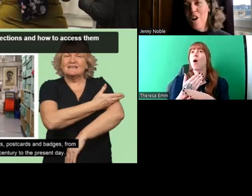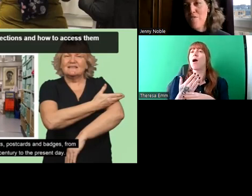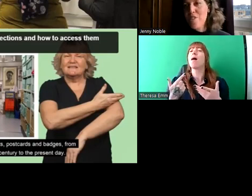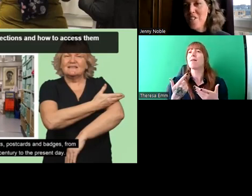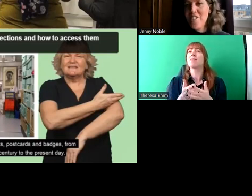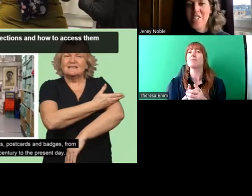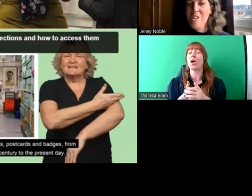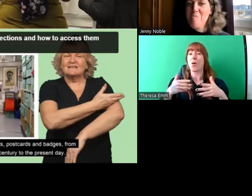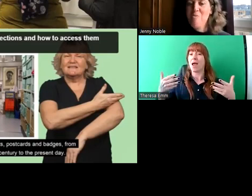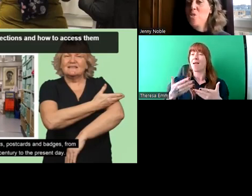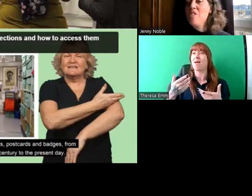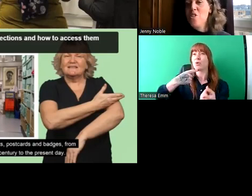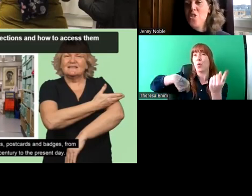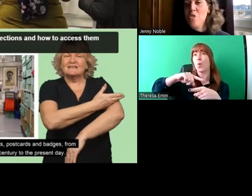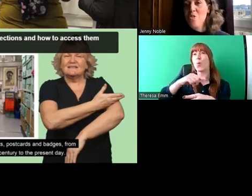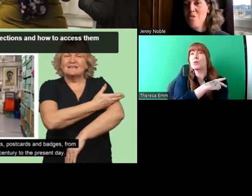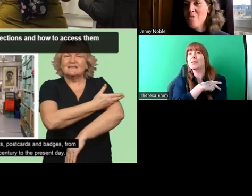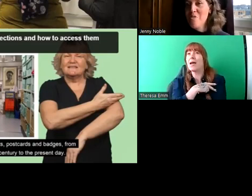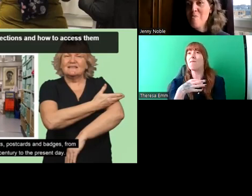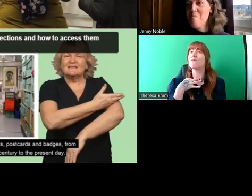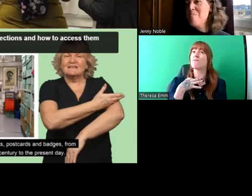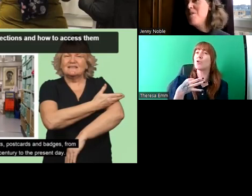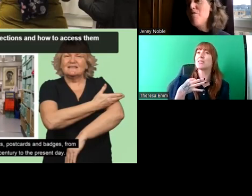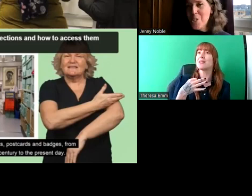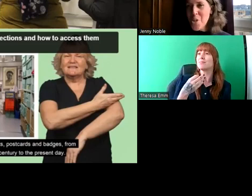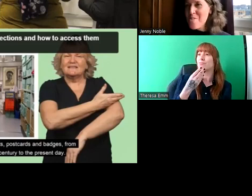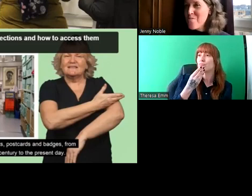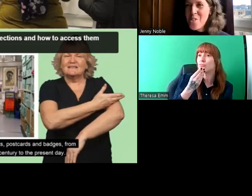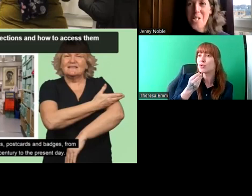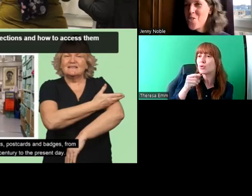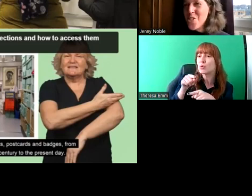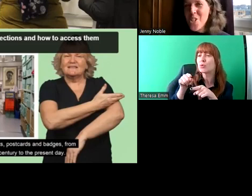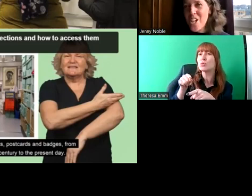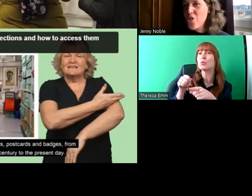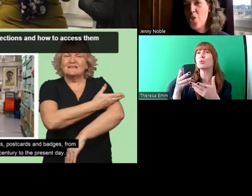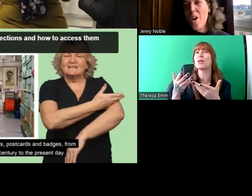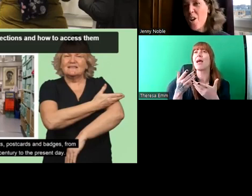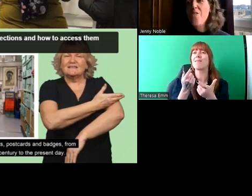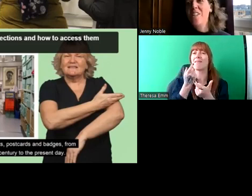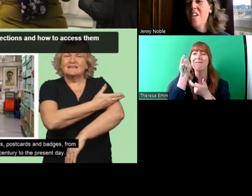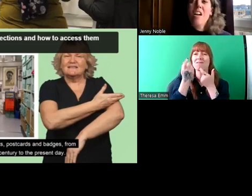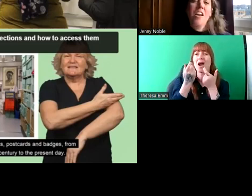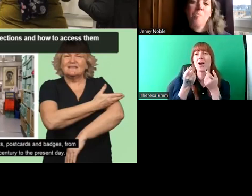staff and volunteers to be familiar with, and find ways of using, the collection. So, quite often,